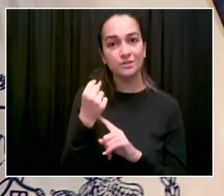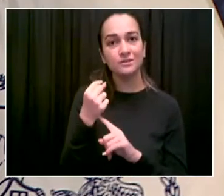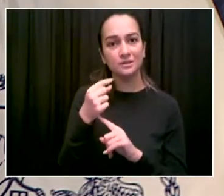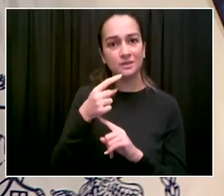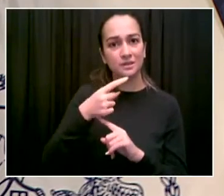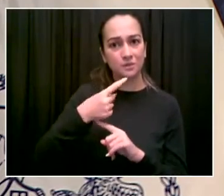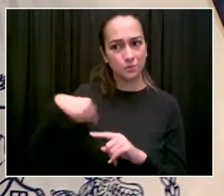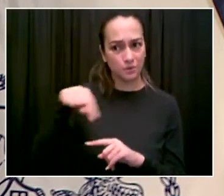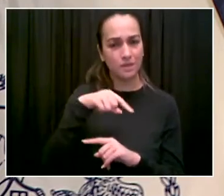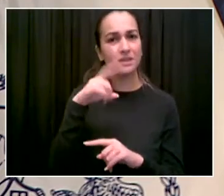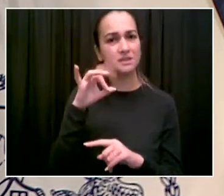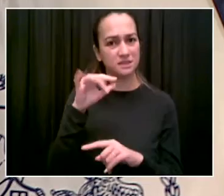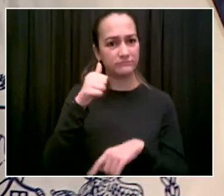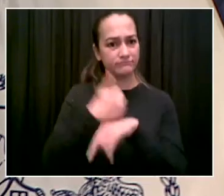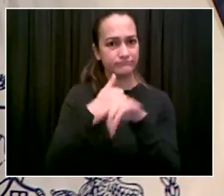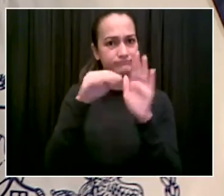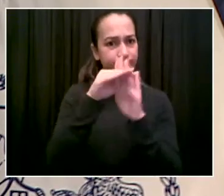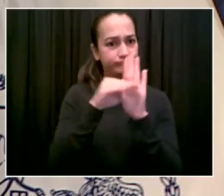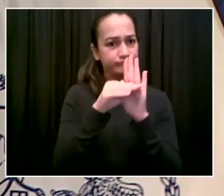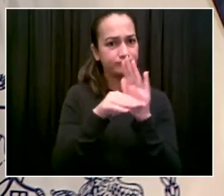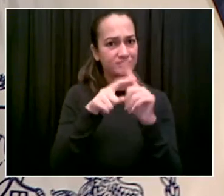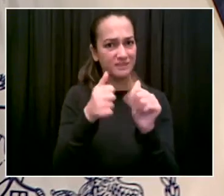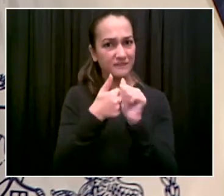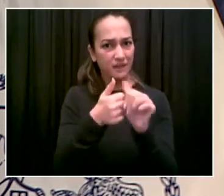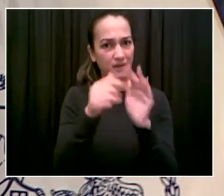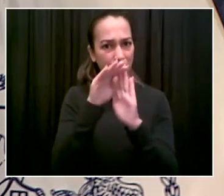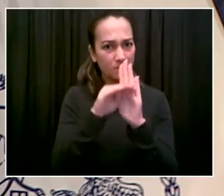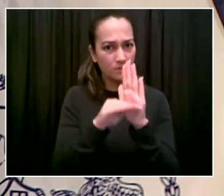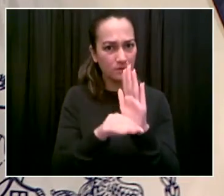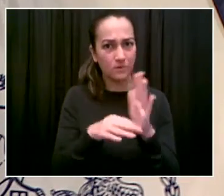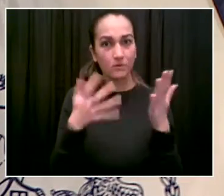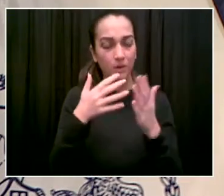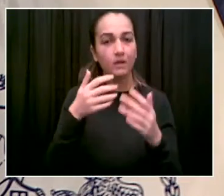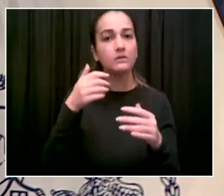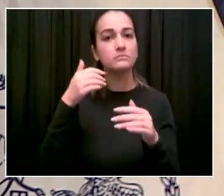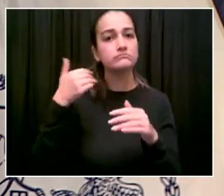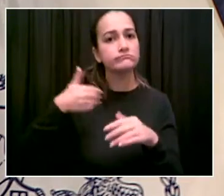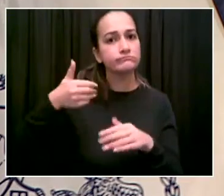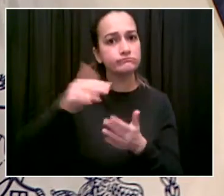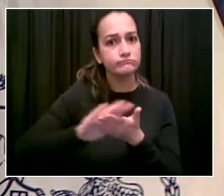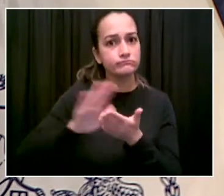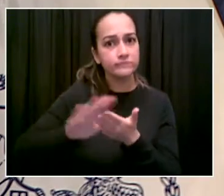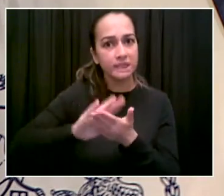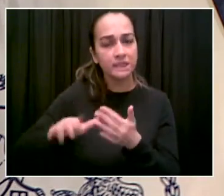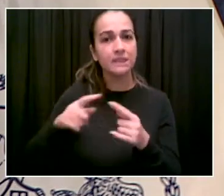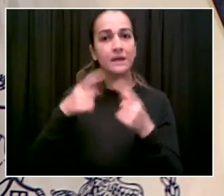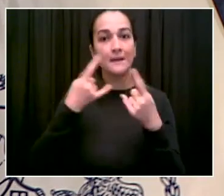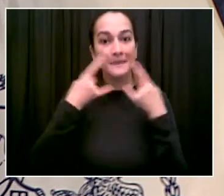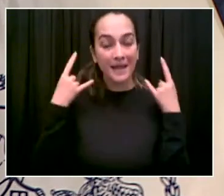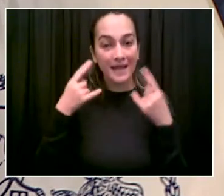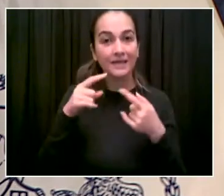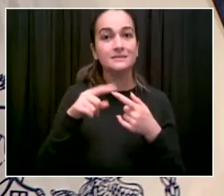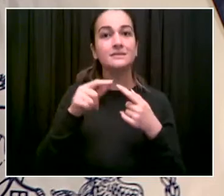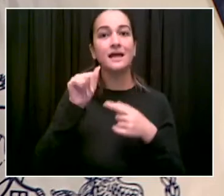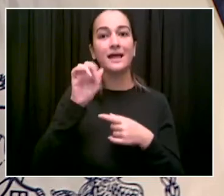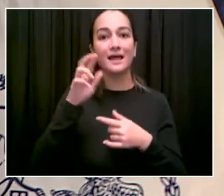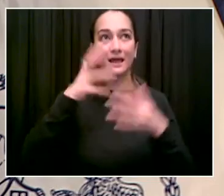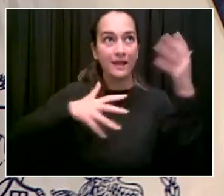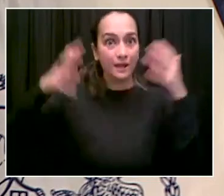RECORD THAT WAS REALLY CLEAR. WE LAYERED